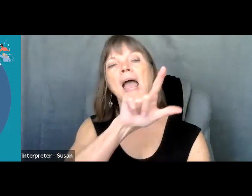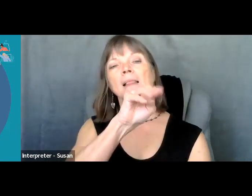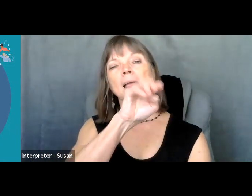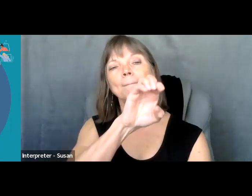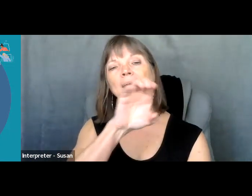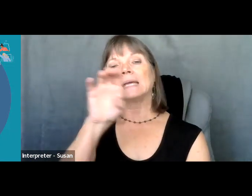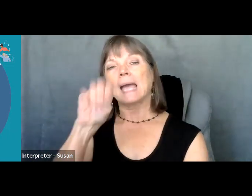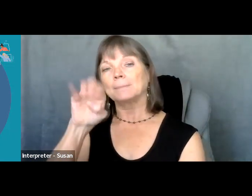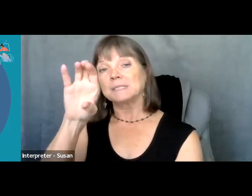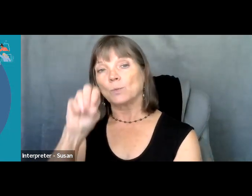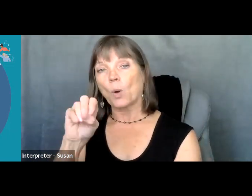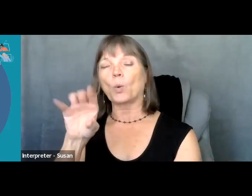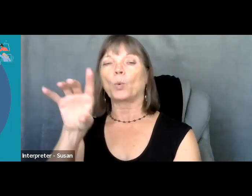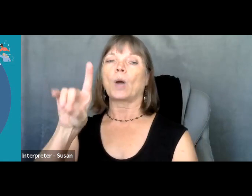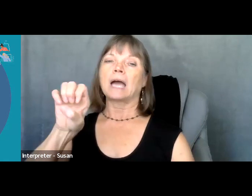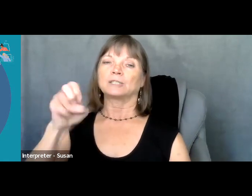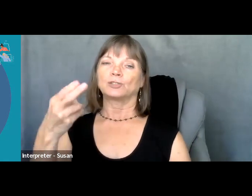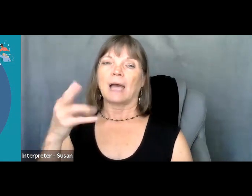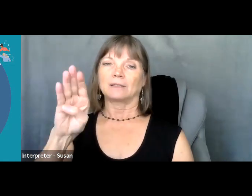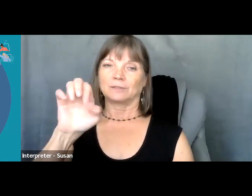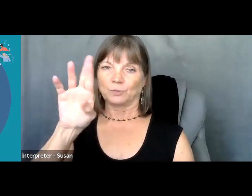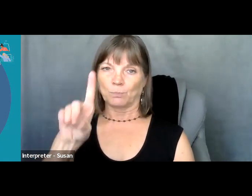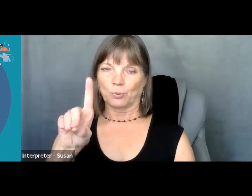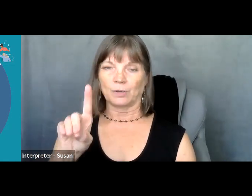Kelly Crosbie (she/her): We have already shared this with you. We've been publishing it since April